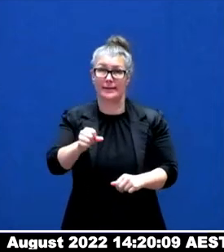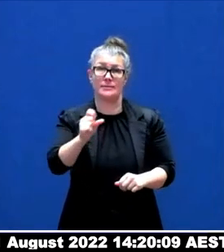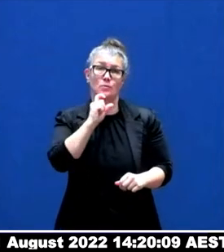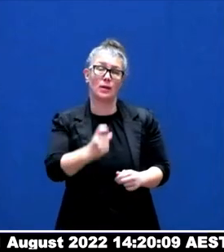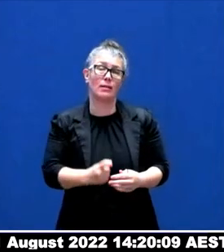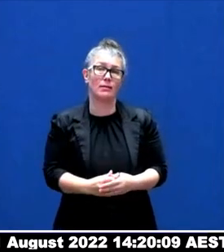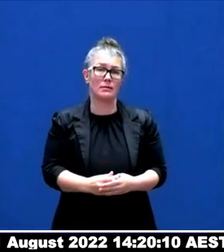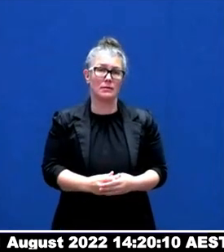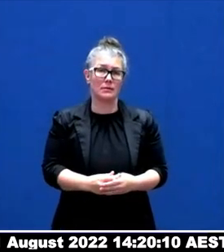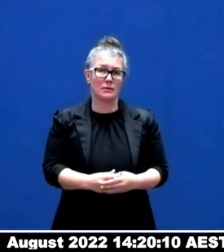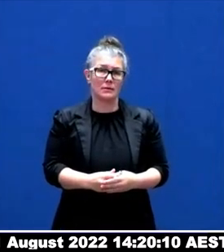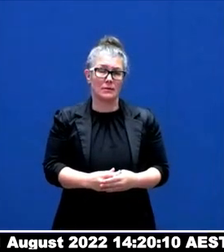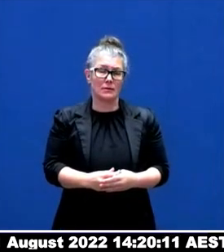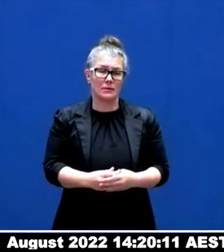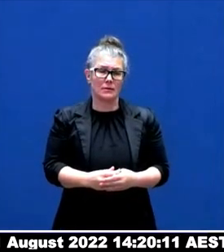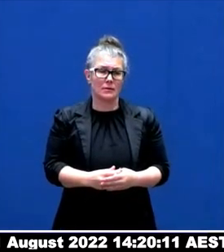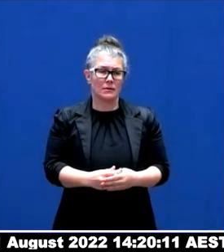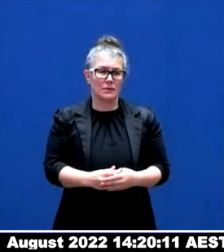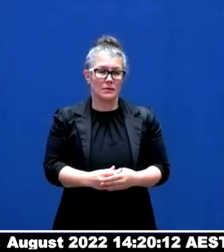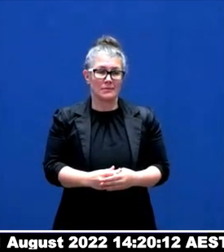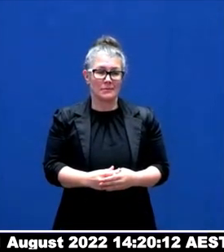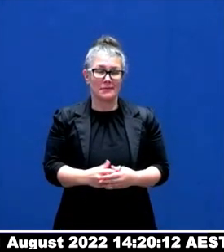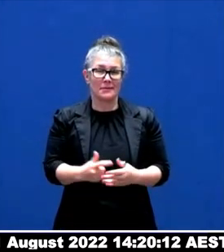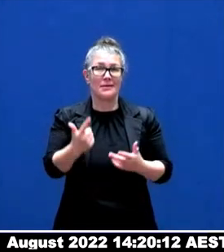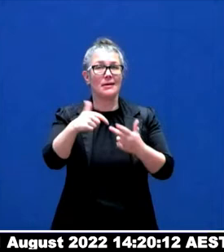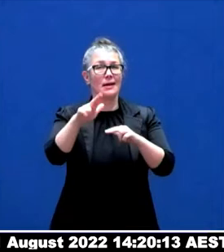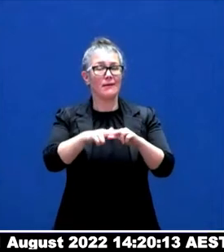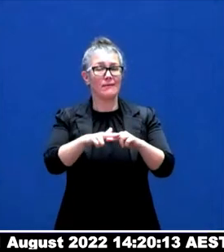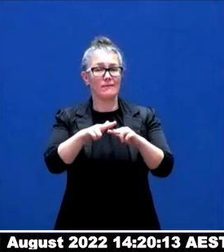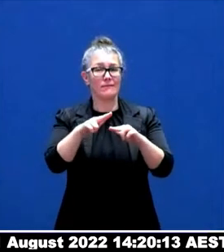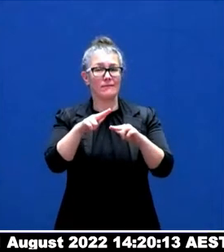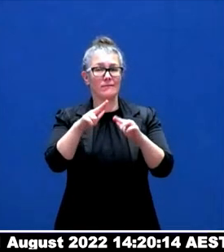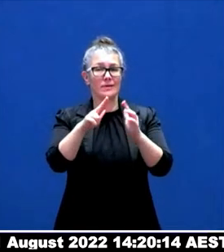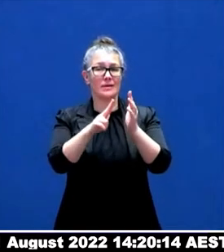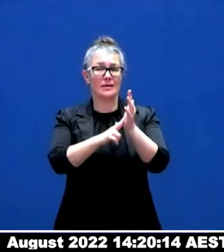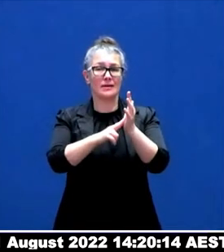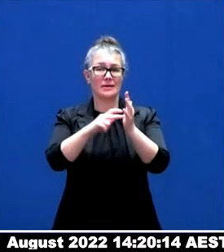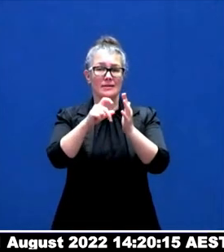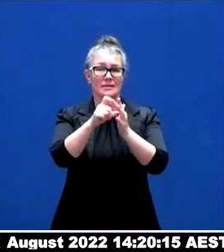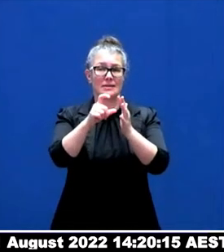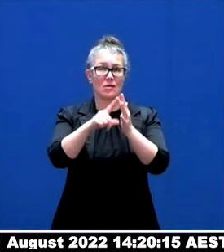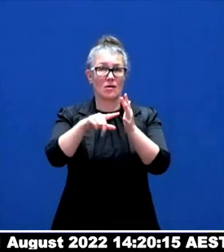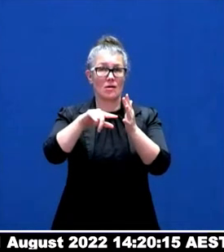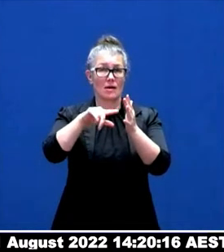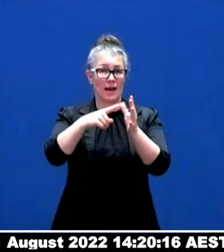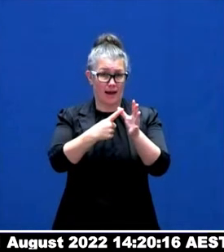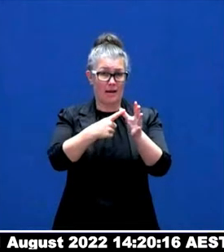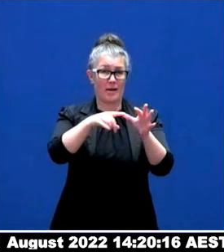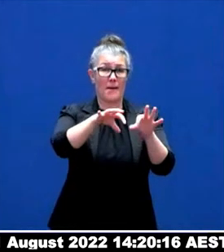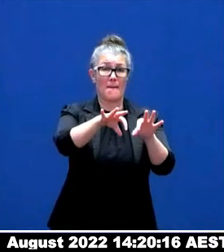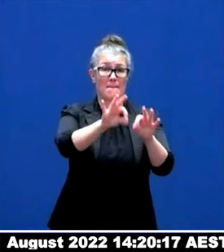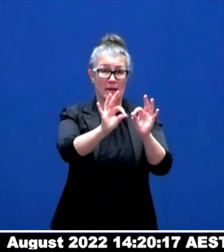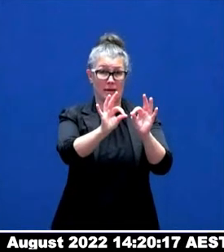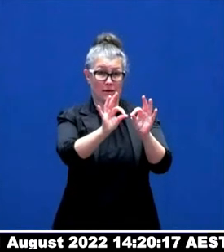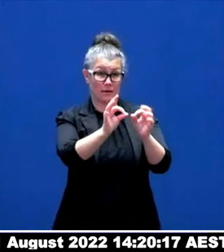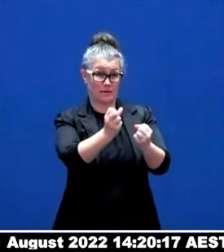If the agency selects a support coordinator for a particular participant,